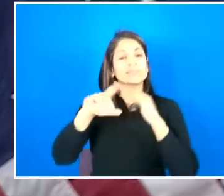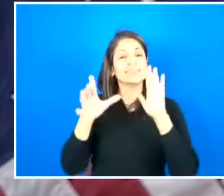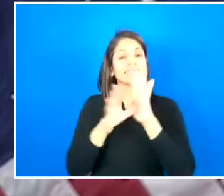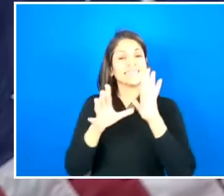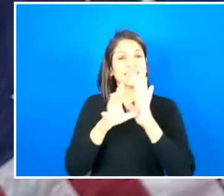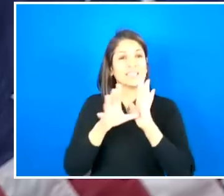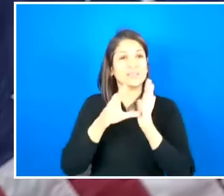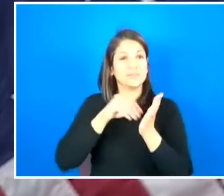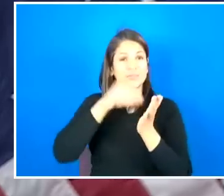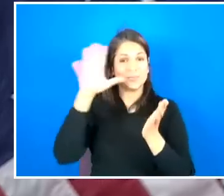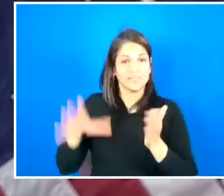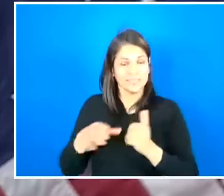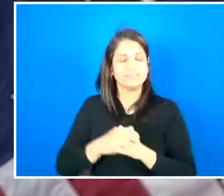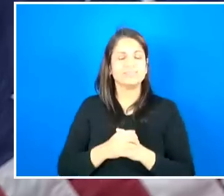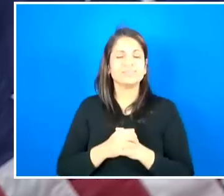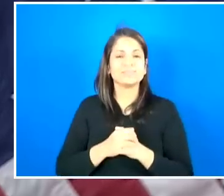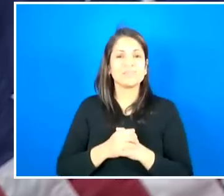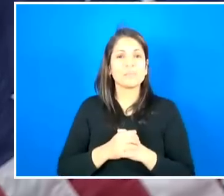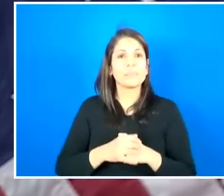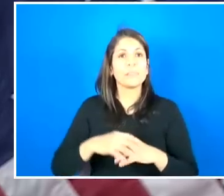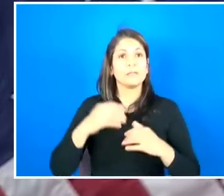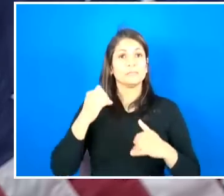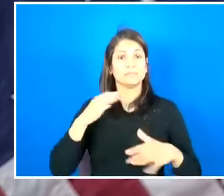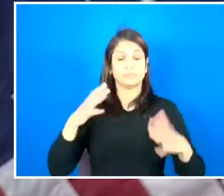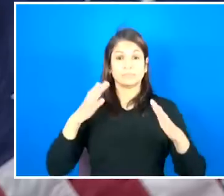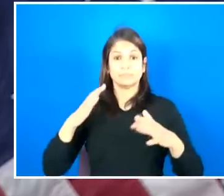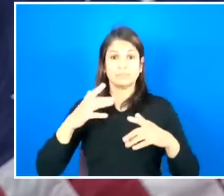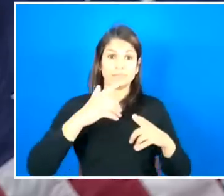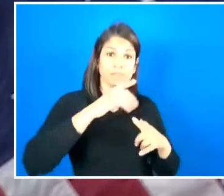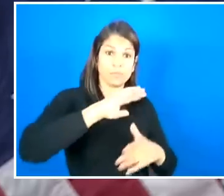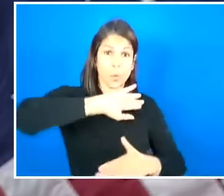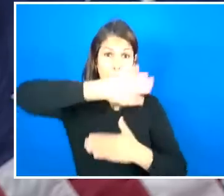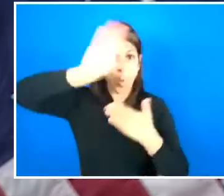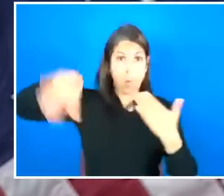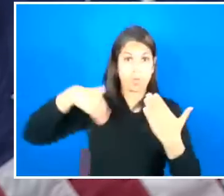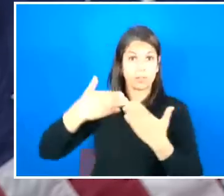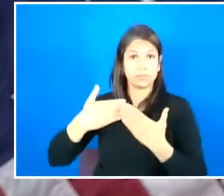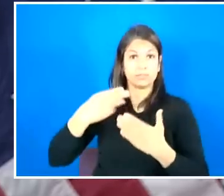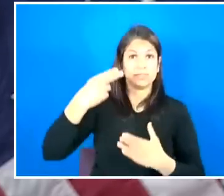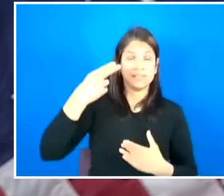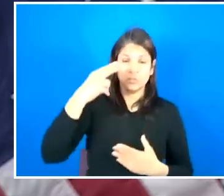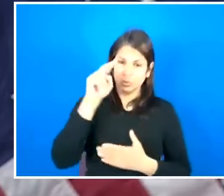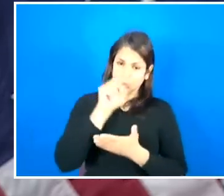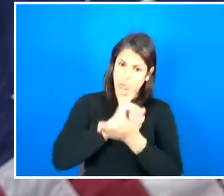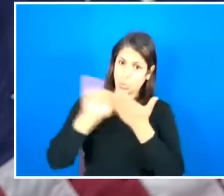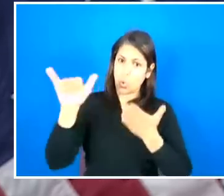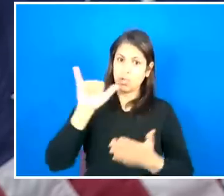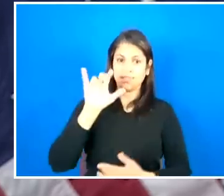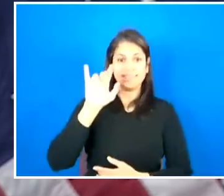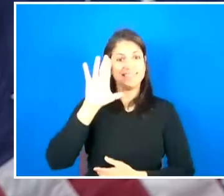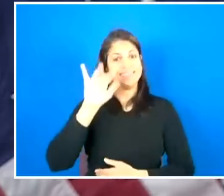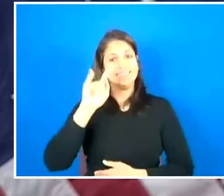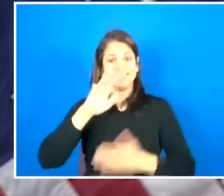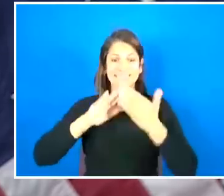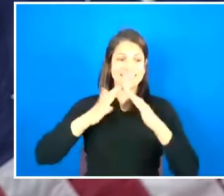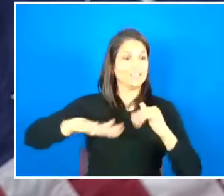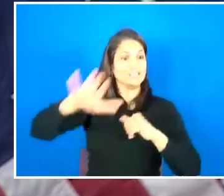WHAT I WILL GUARANTEE YOU. WE WILL DO ONE CITY WIDE VIRTUAL GRADUATION CERENMOY. WE'RE GOING TO DO ONE BIG